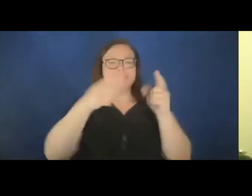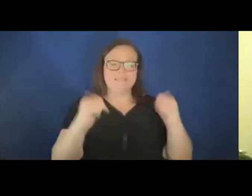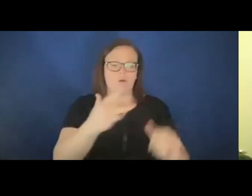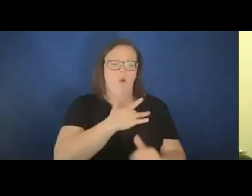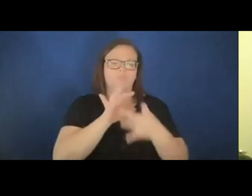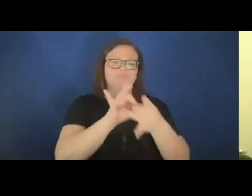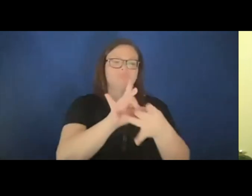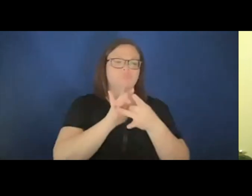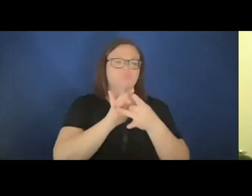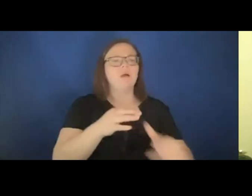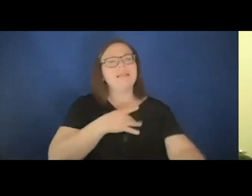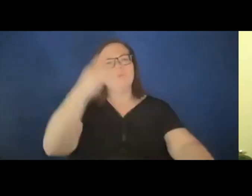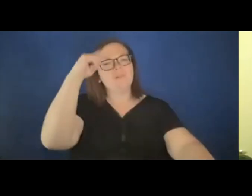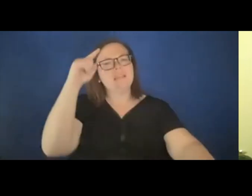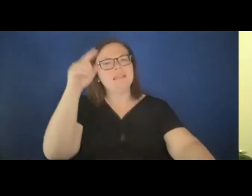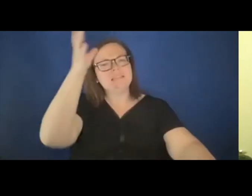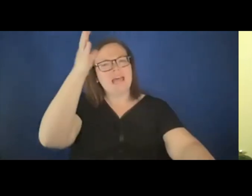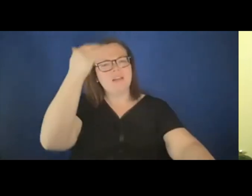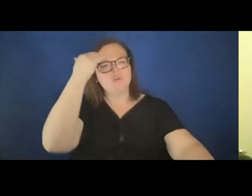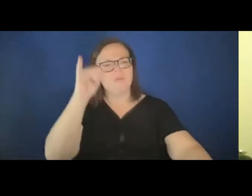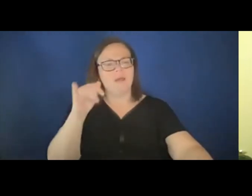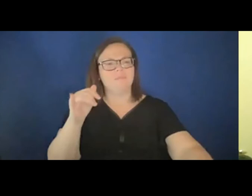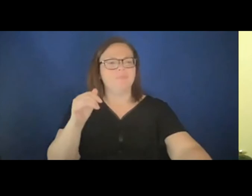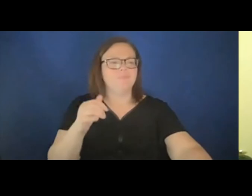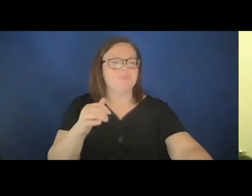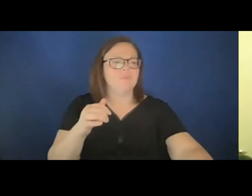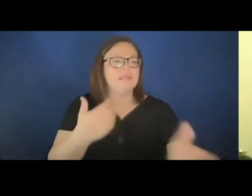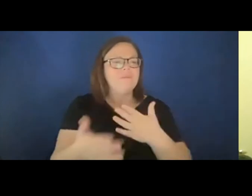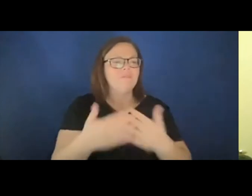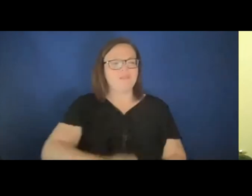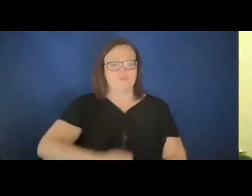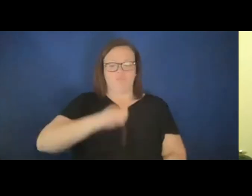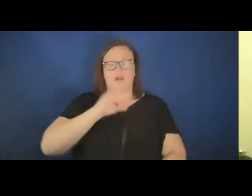I like to think he knew that, even when, proud (orgulloso) of his daughter’s pen,